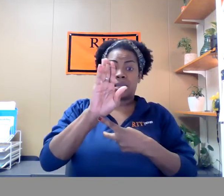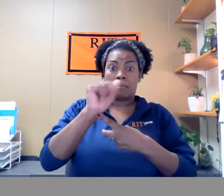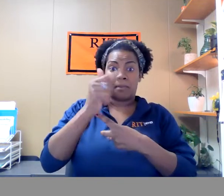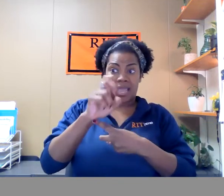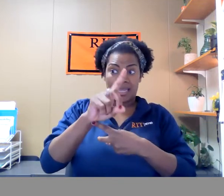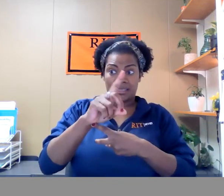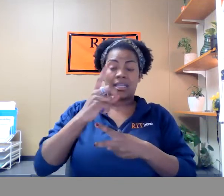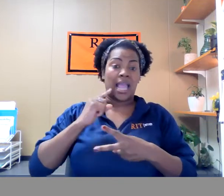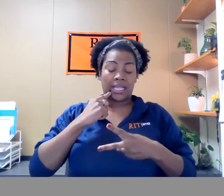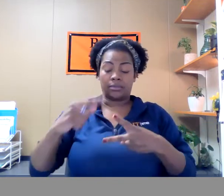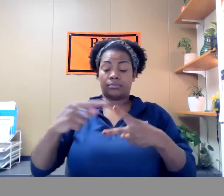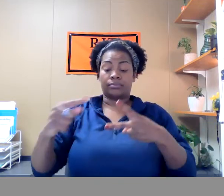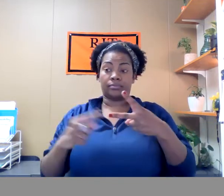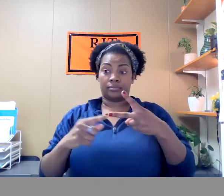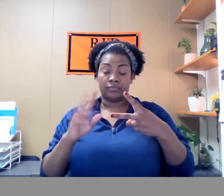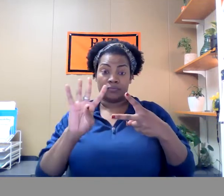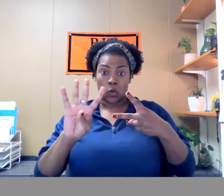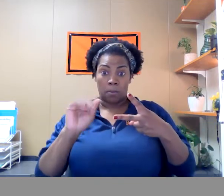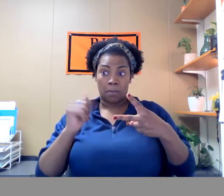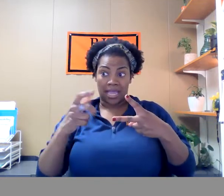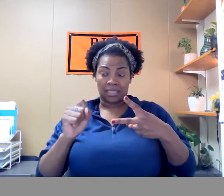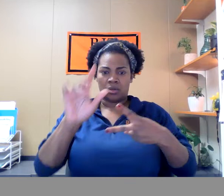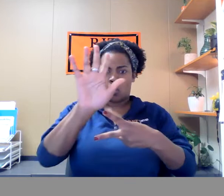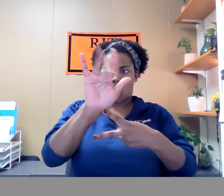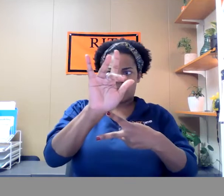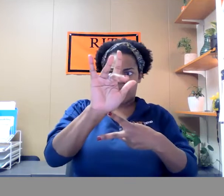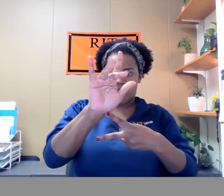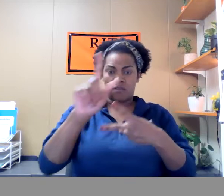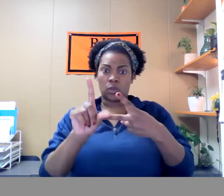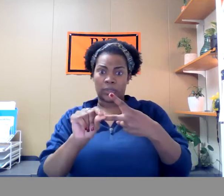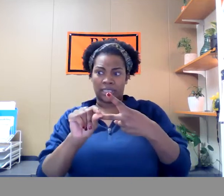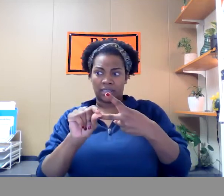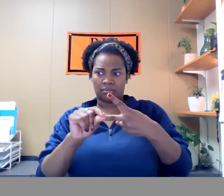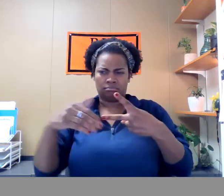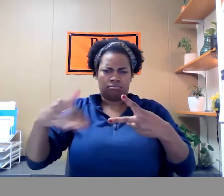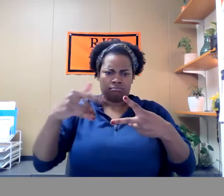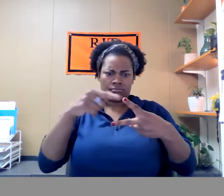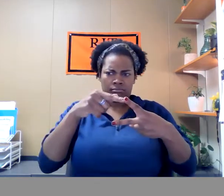and then they go on to explain there's six candy bags for $25,